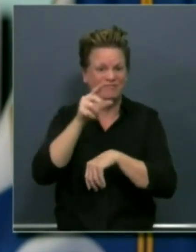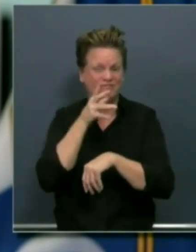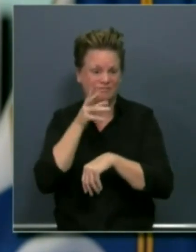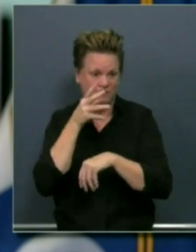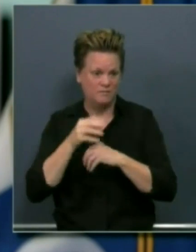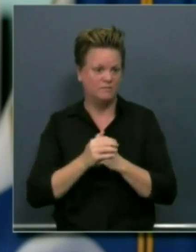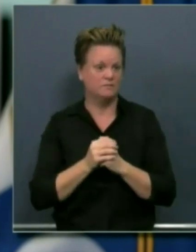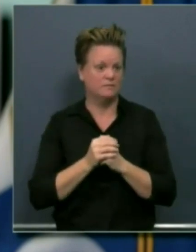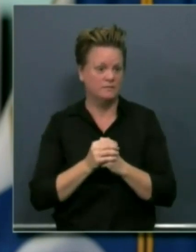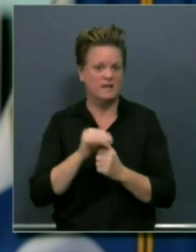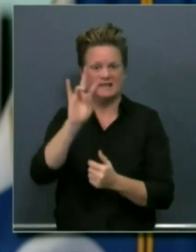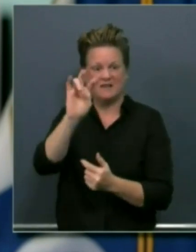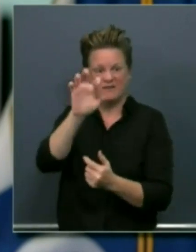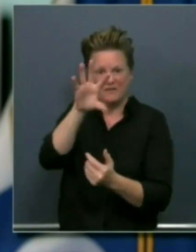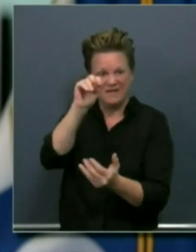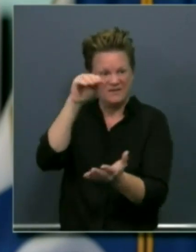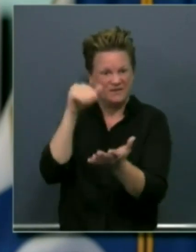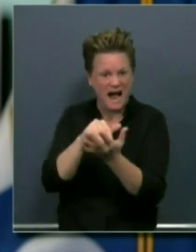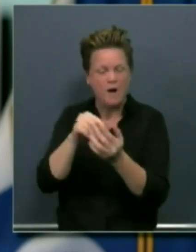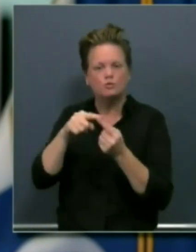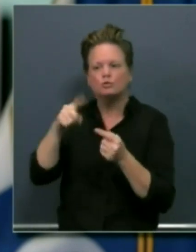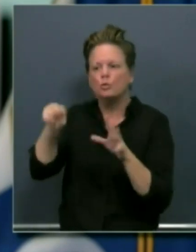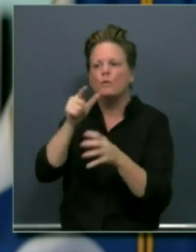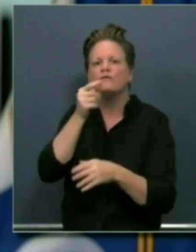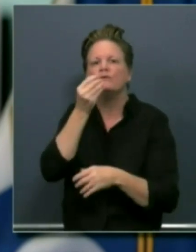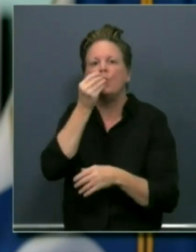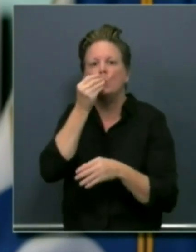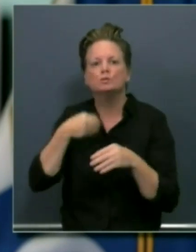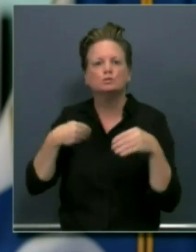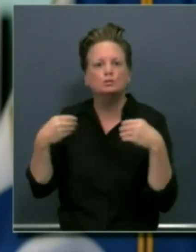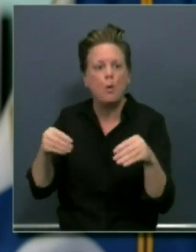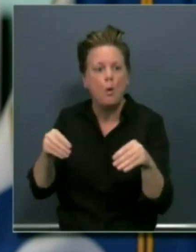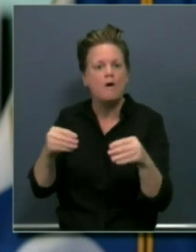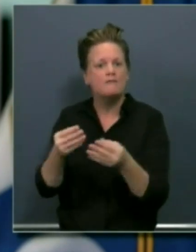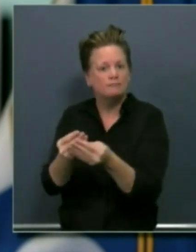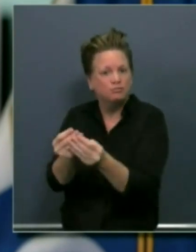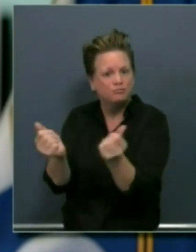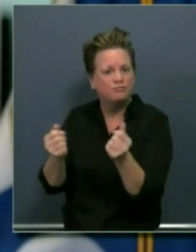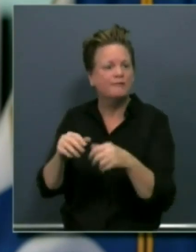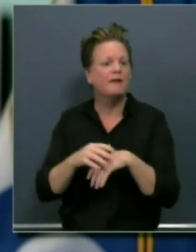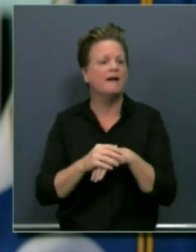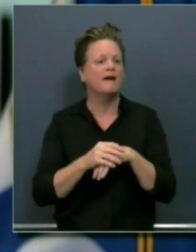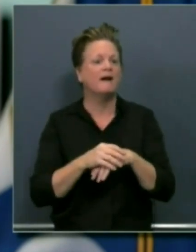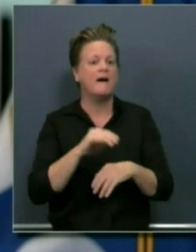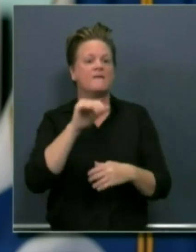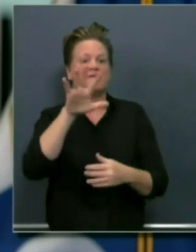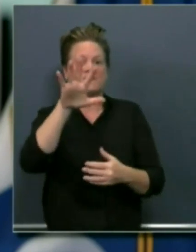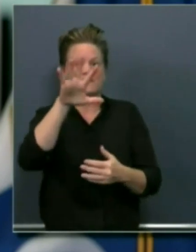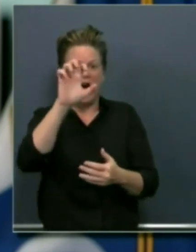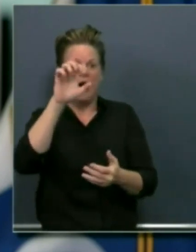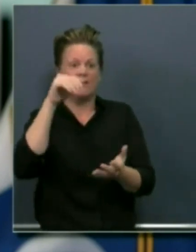COMMUNITY. 4.2 MILLION. JUST ON FRIDAY AS WELL 750,000 TO OUR GROCERIES IN OUR SUIT